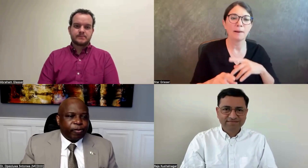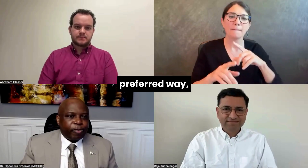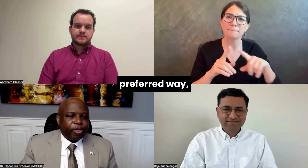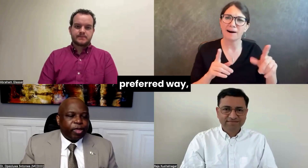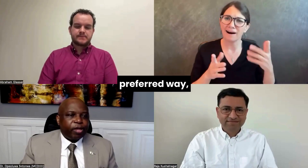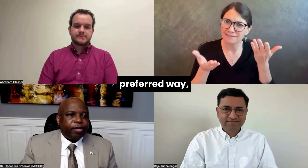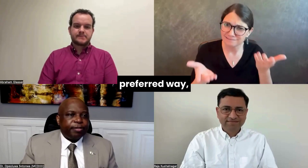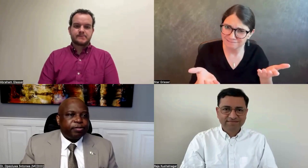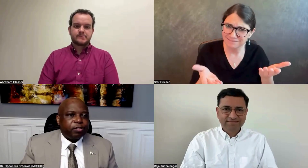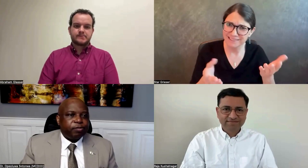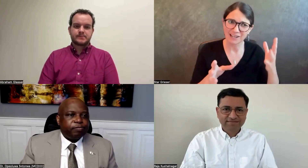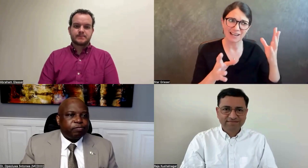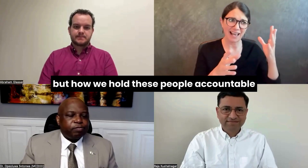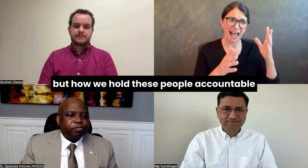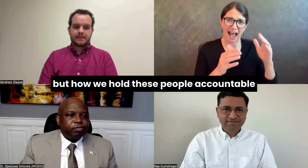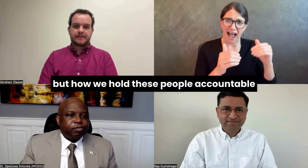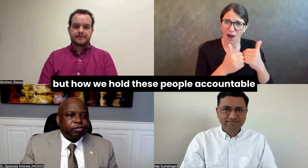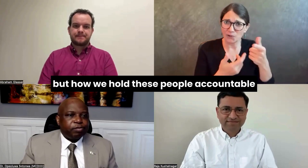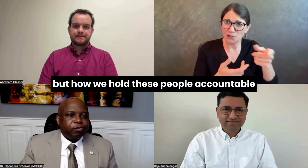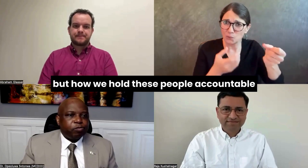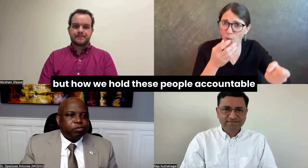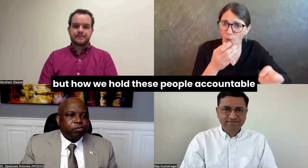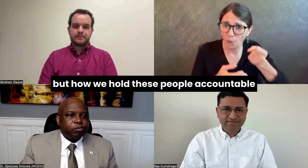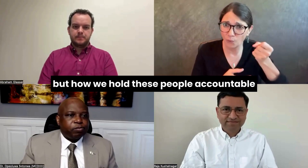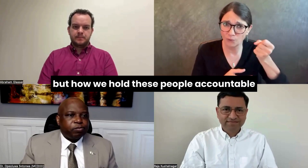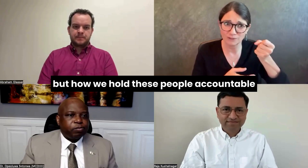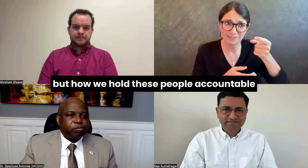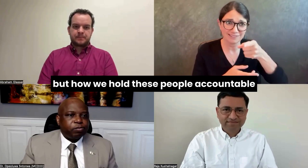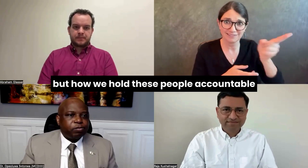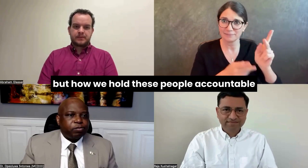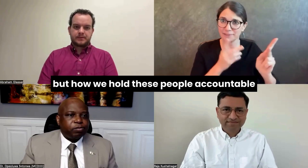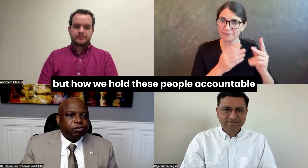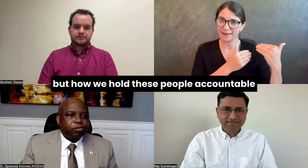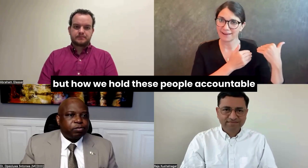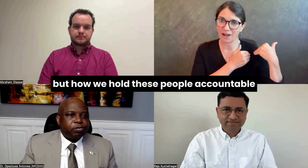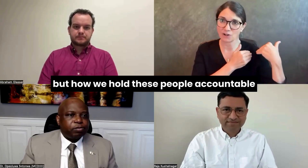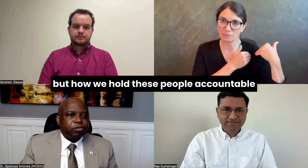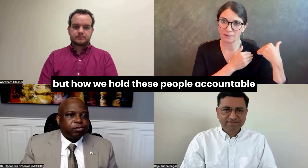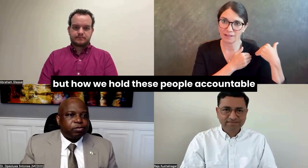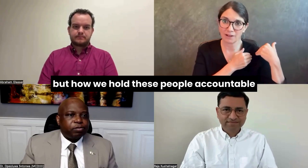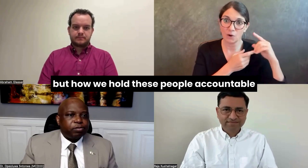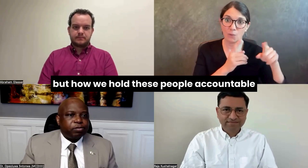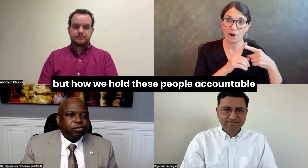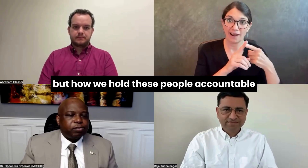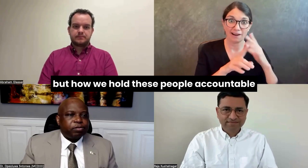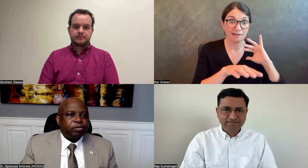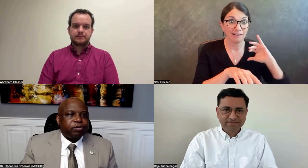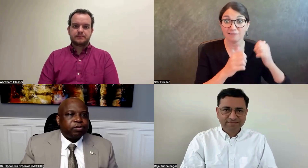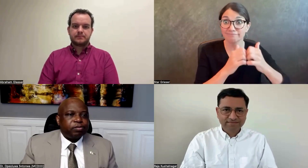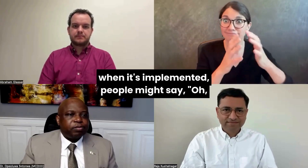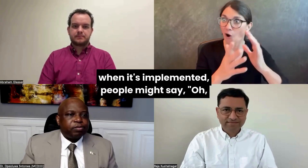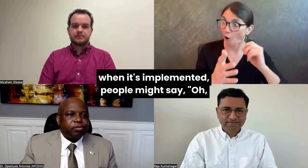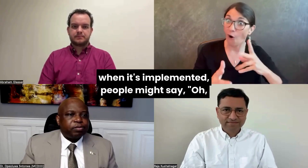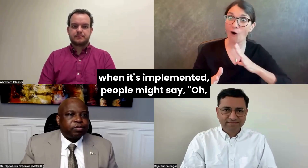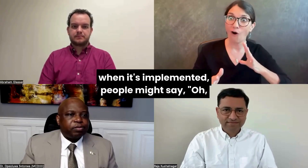but how we hold these people accountable when it's implemented, people might say, "Oh,